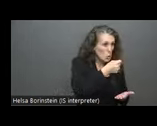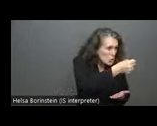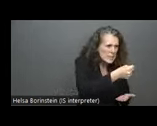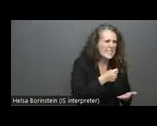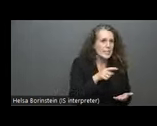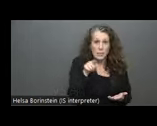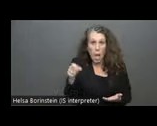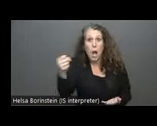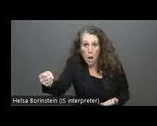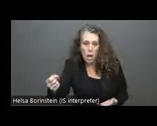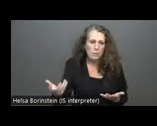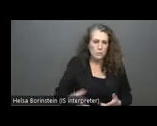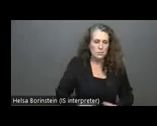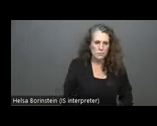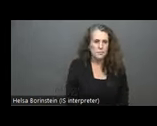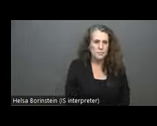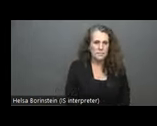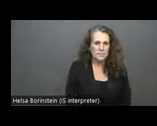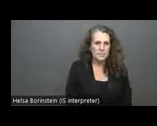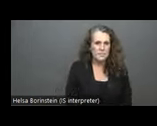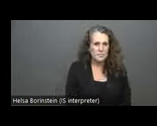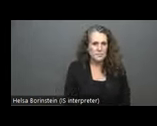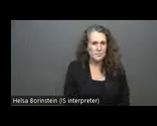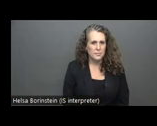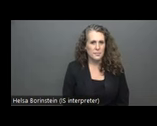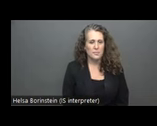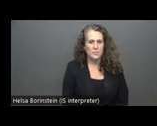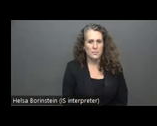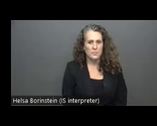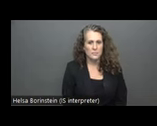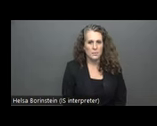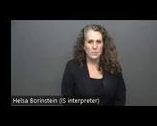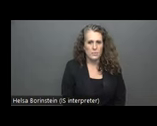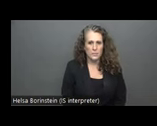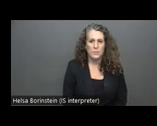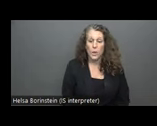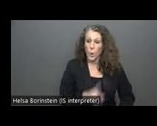participate group, Commander. 14:54:08 The corporate of the resource don't